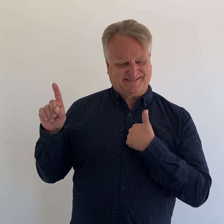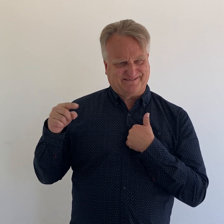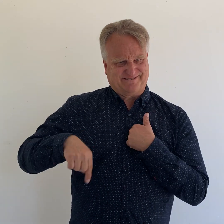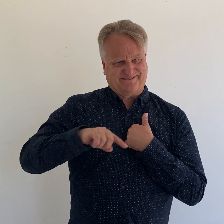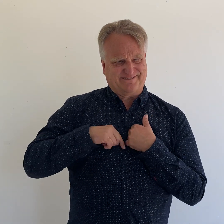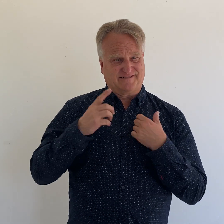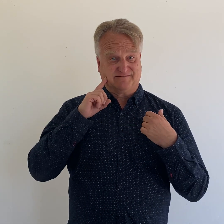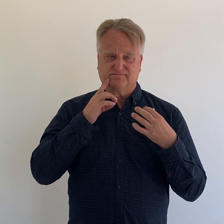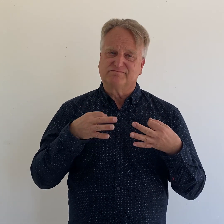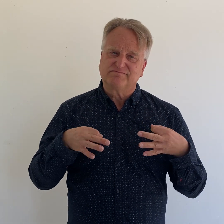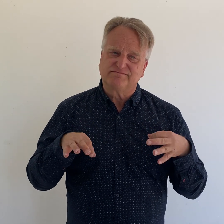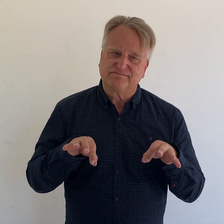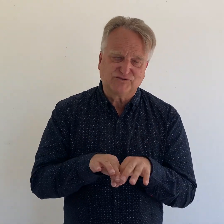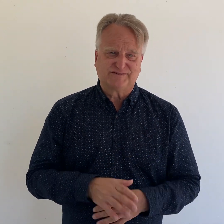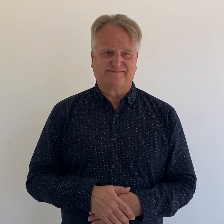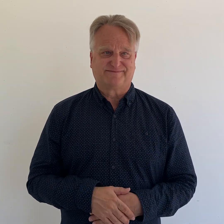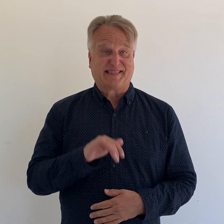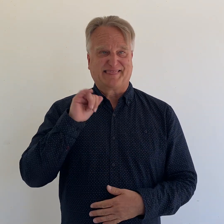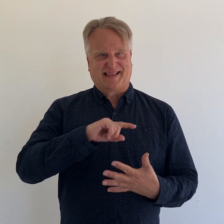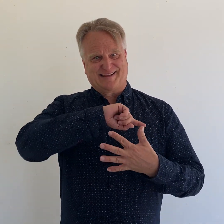This is just one example why self-determination is so important to Deaf people.